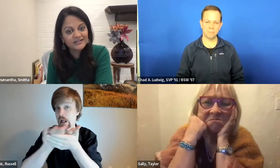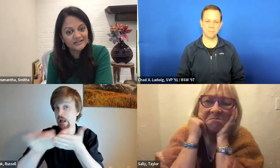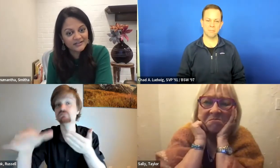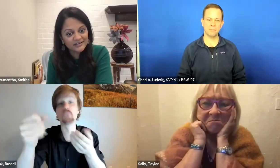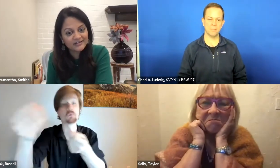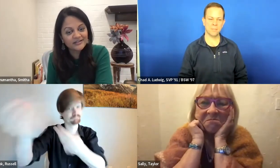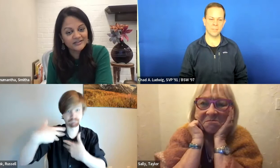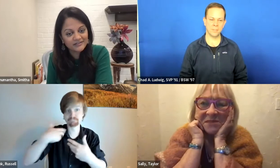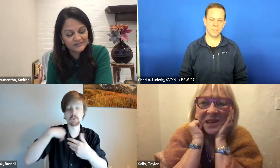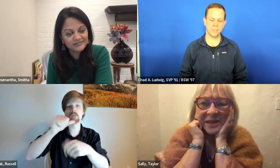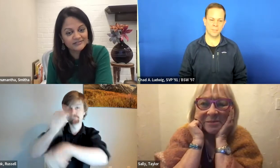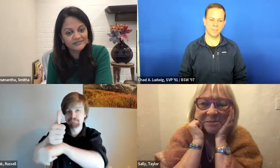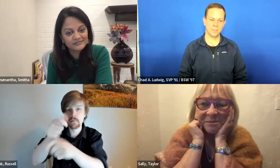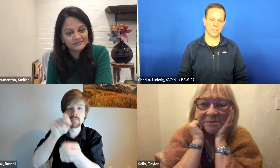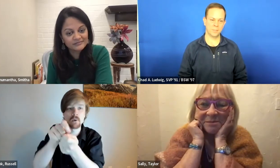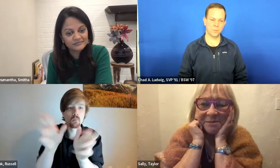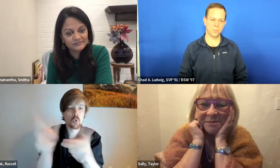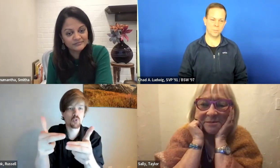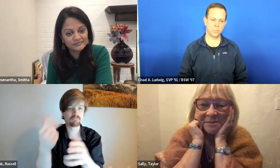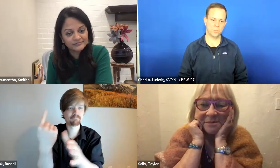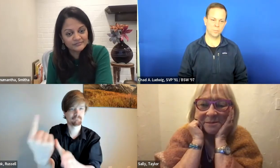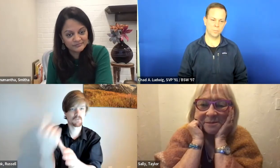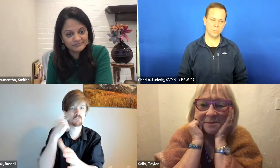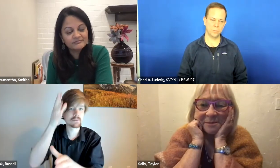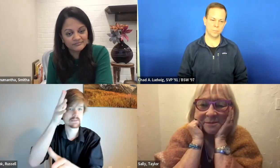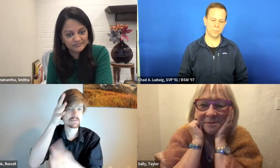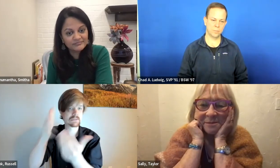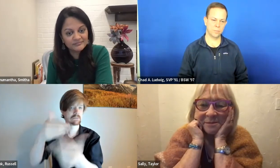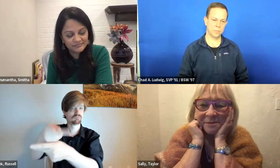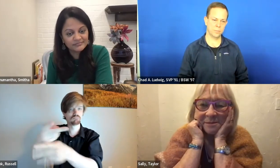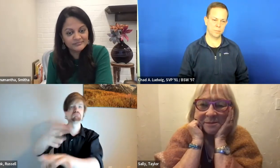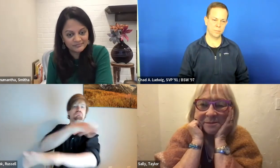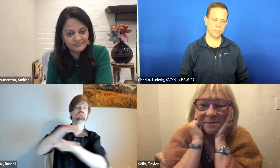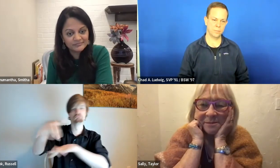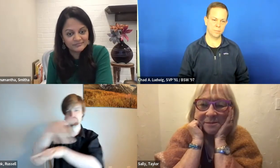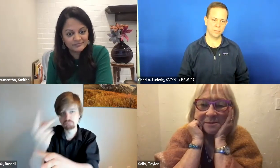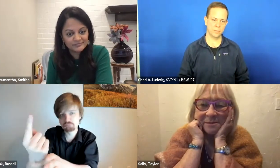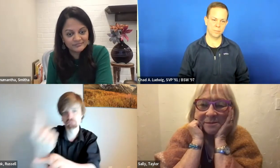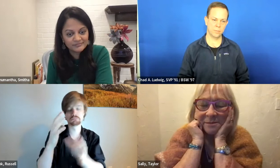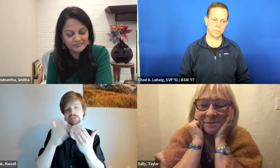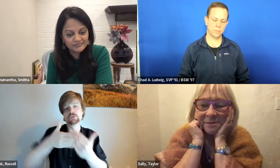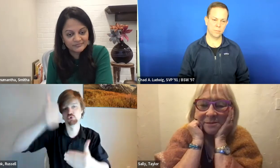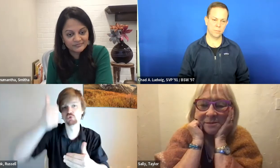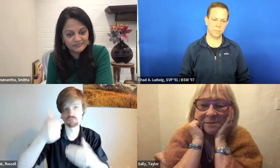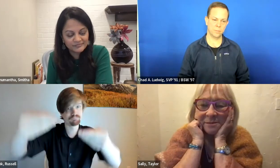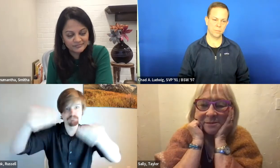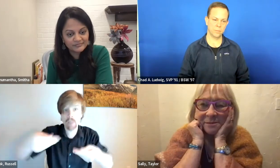Yep. It was very nice. They brought it right to us so we could set it up in a very specific room for my dad to make it easy to care for him.